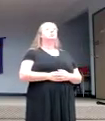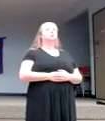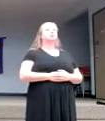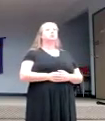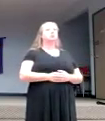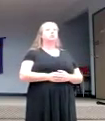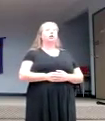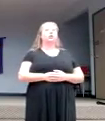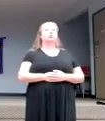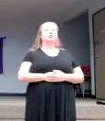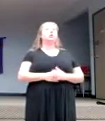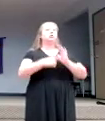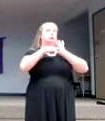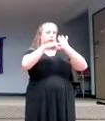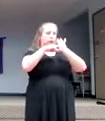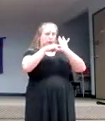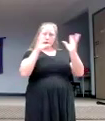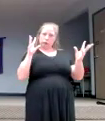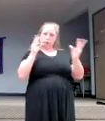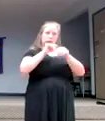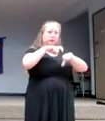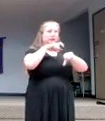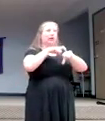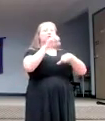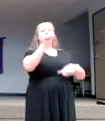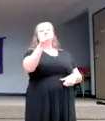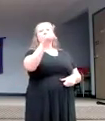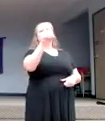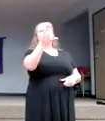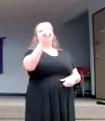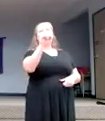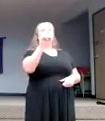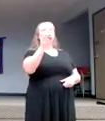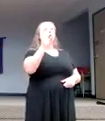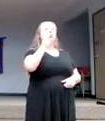the total scale of this project. We have across the Sedco Hills community about 40,000 feet